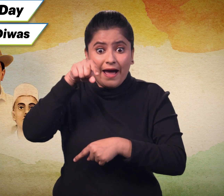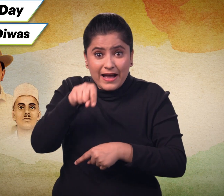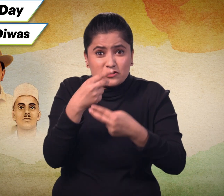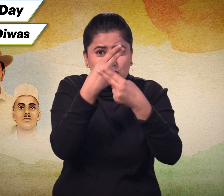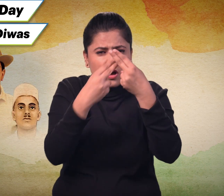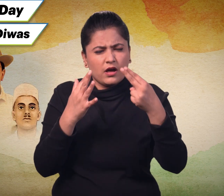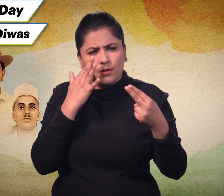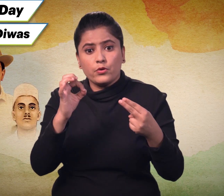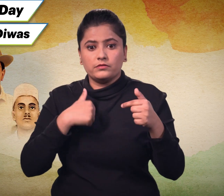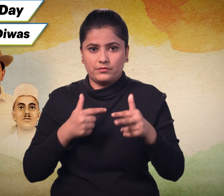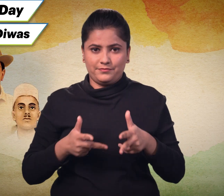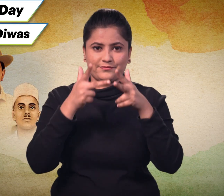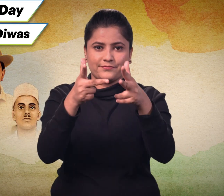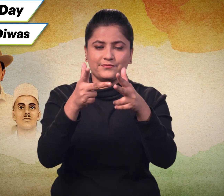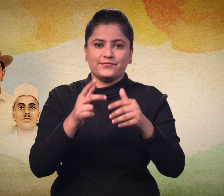Let me tell you about this important story.